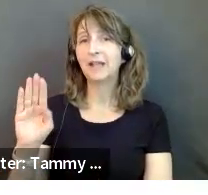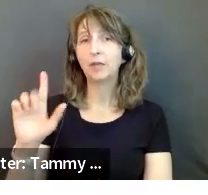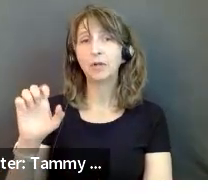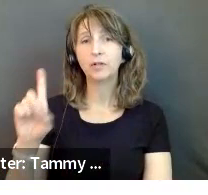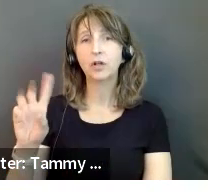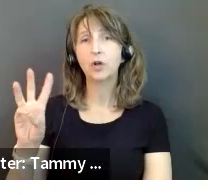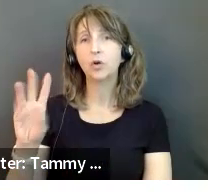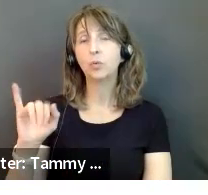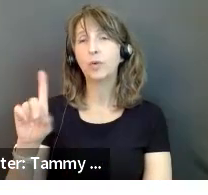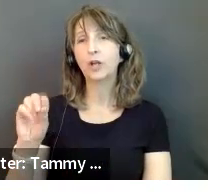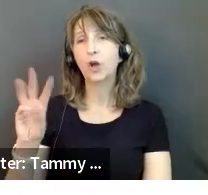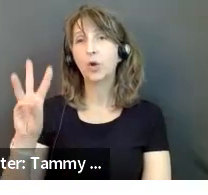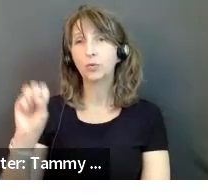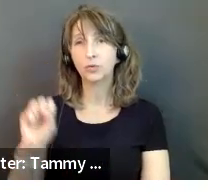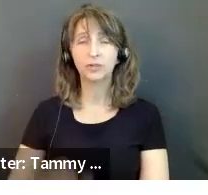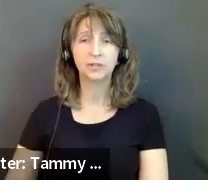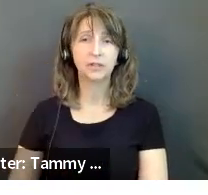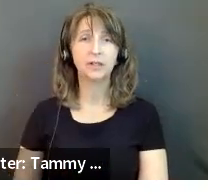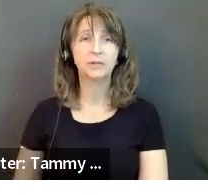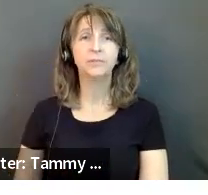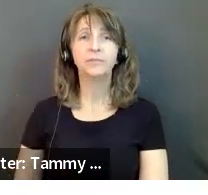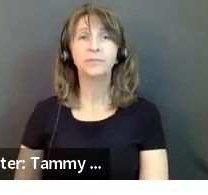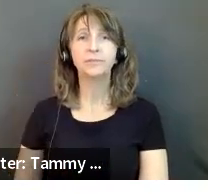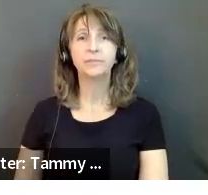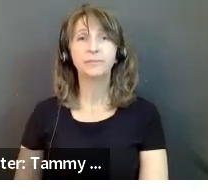Next slide. So there are a number of work incentives available to people that. Receive SSDI.